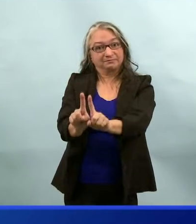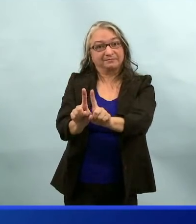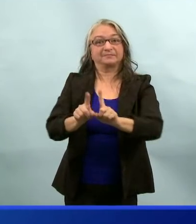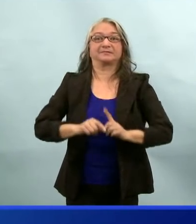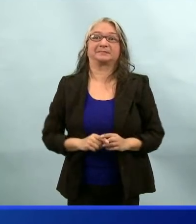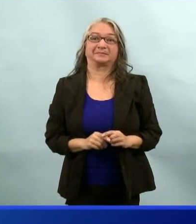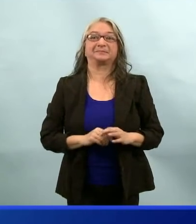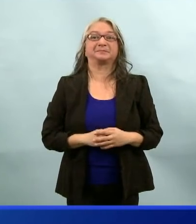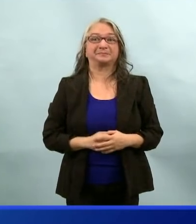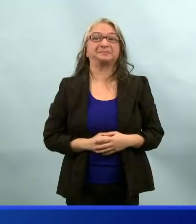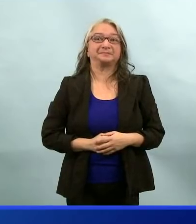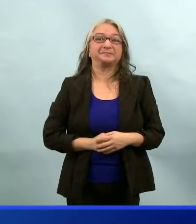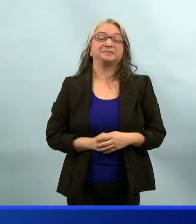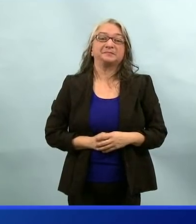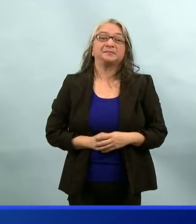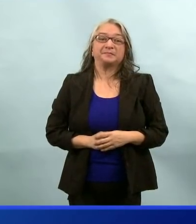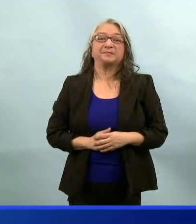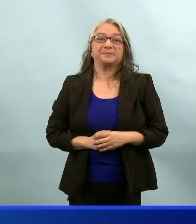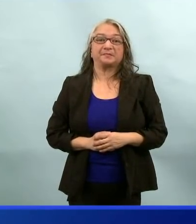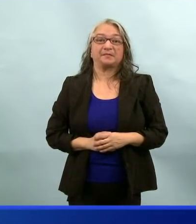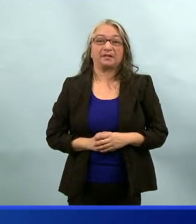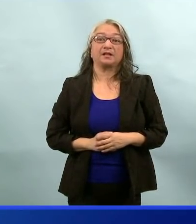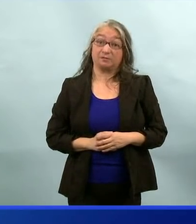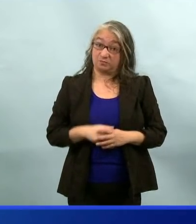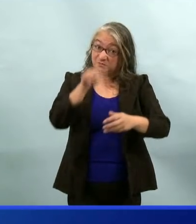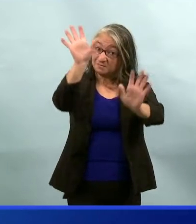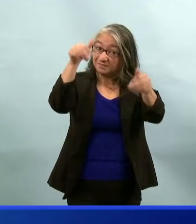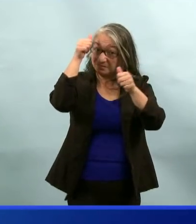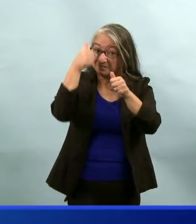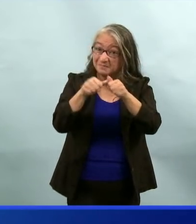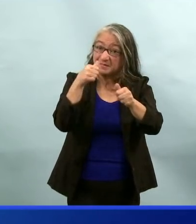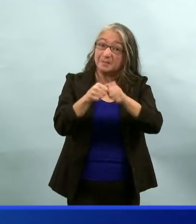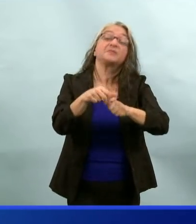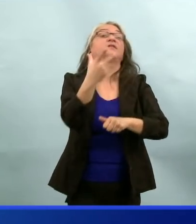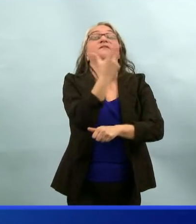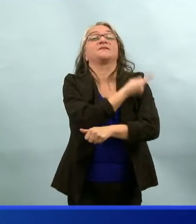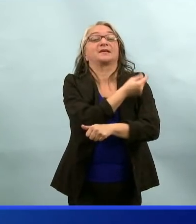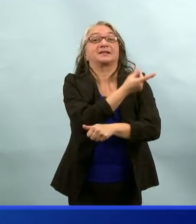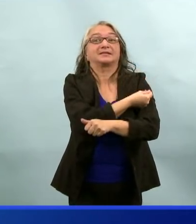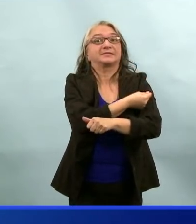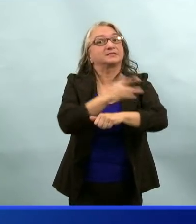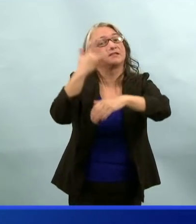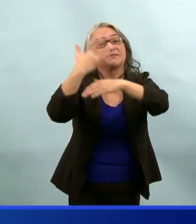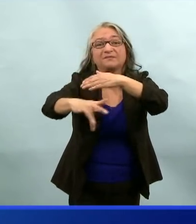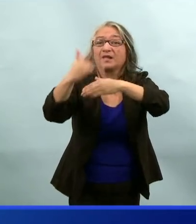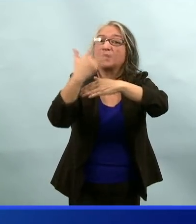as i've said in the past the vaccine is available in hundreds of locations including provincial